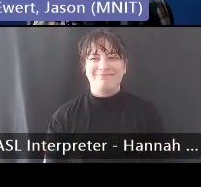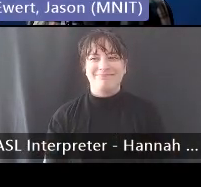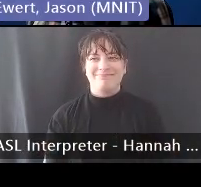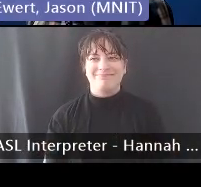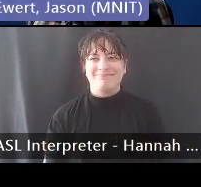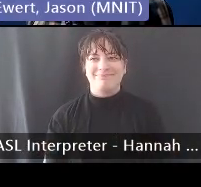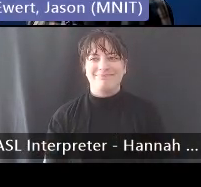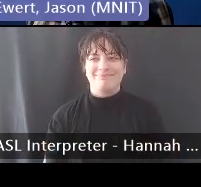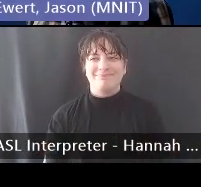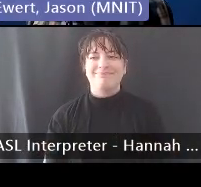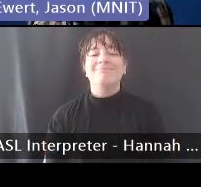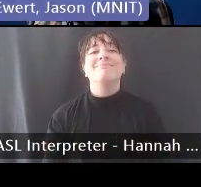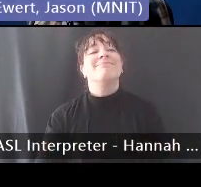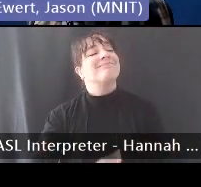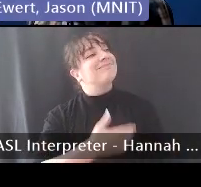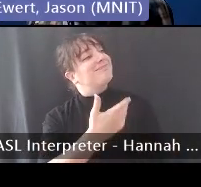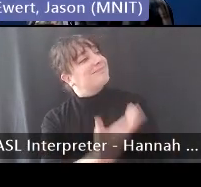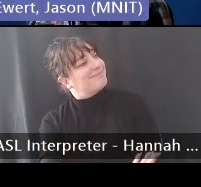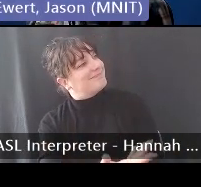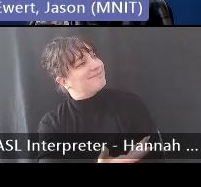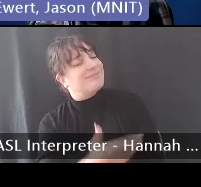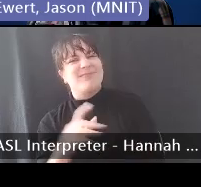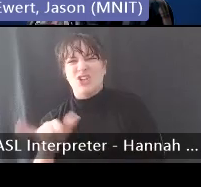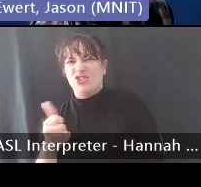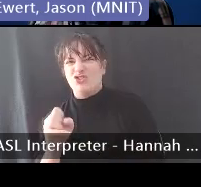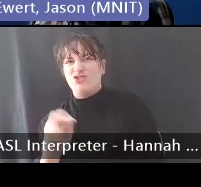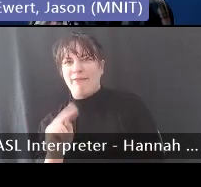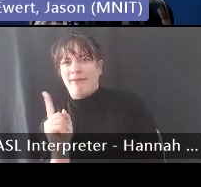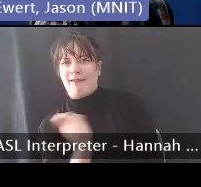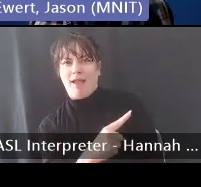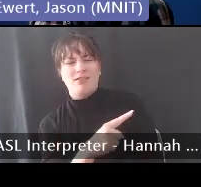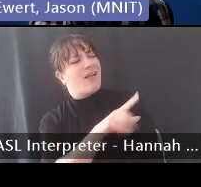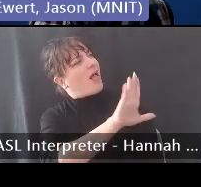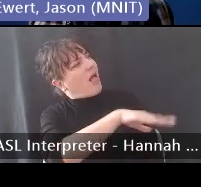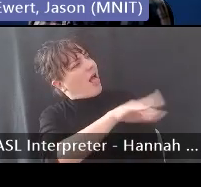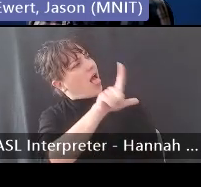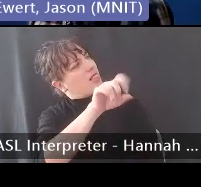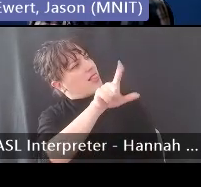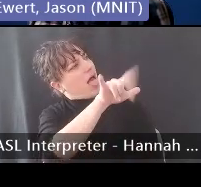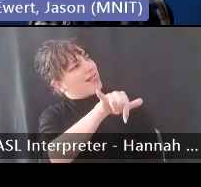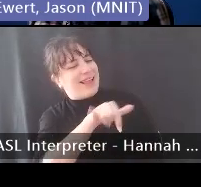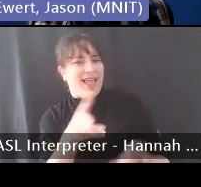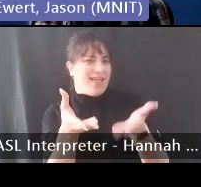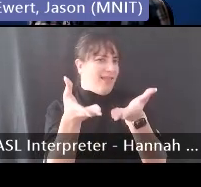So lately, has this changed your experience with maps at all. Are you more interested or curious